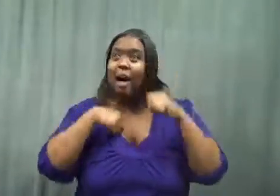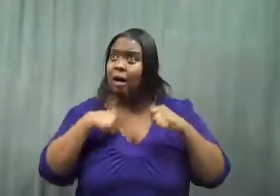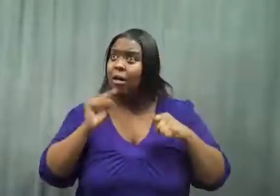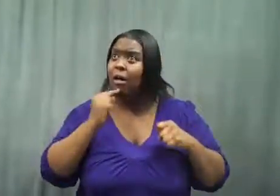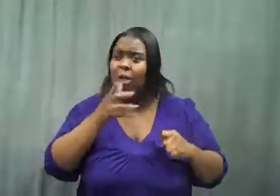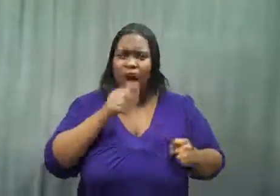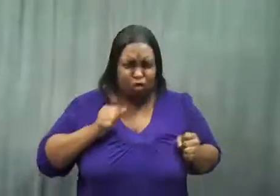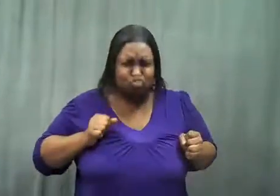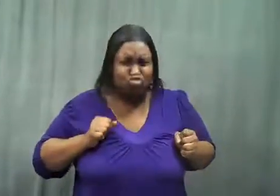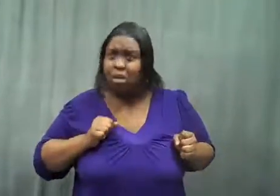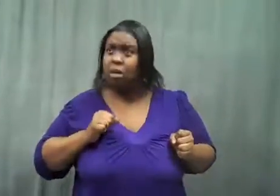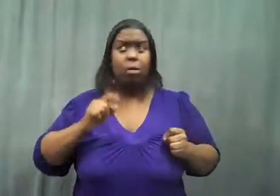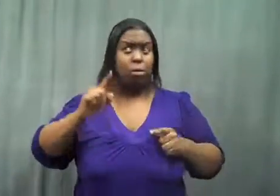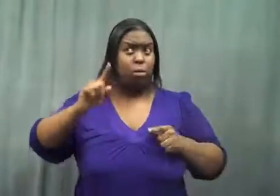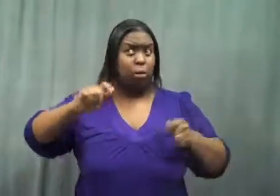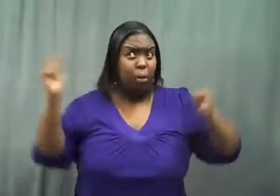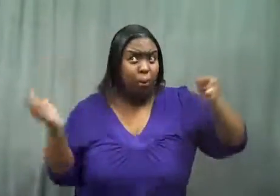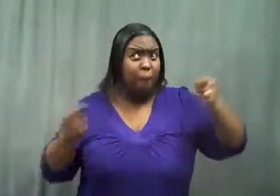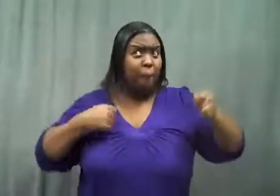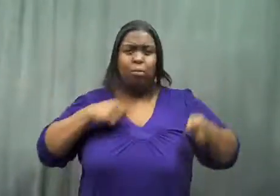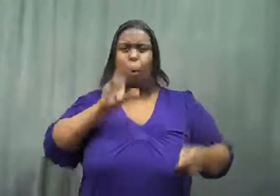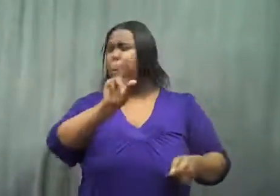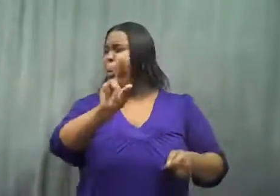"Seriously?" "Sure!" "I'm not going to get a whupping?' "No!"